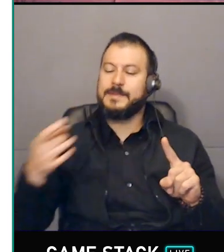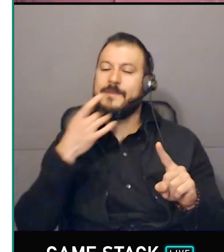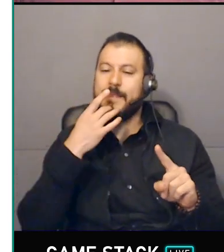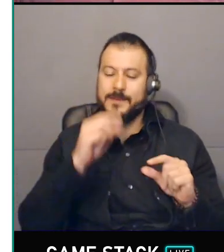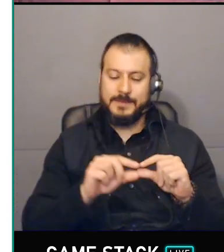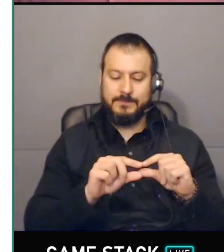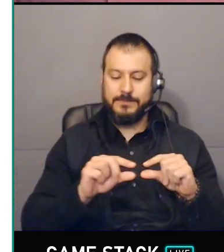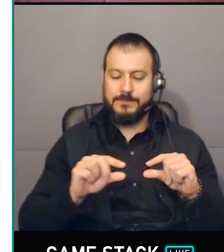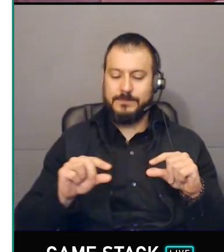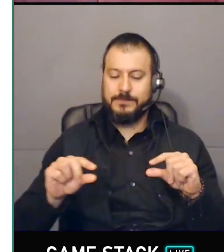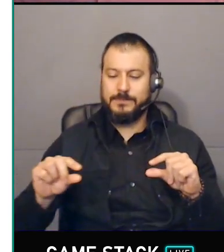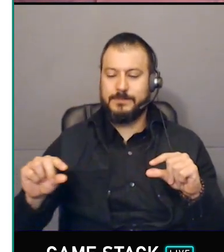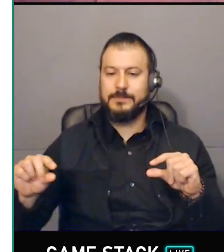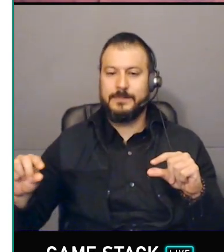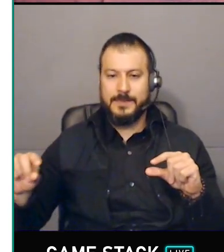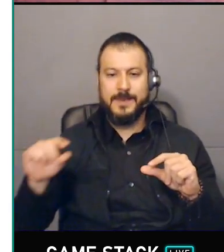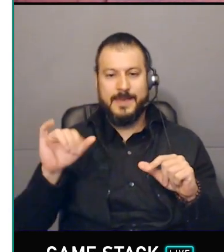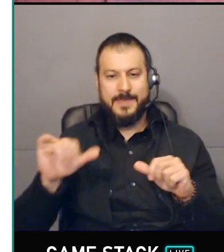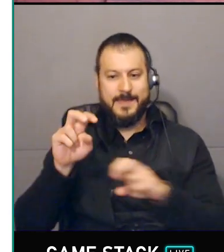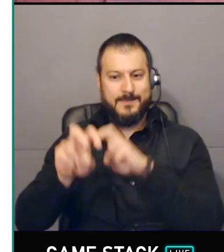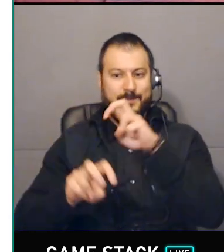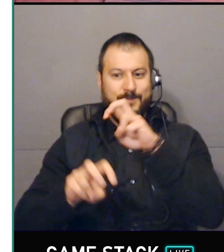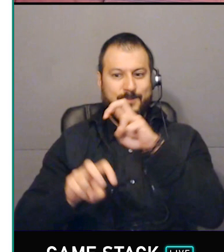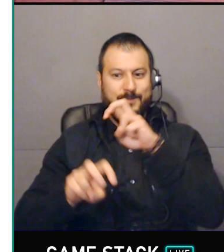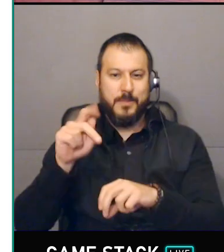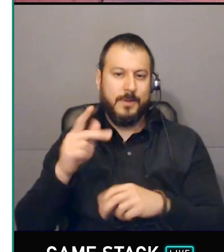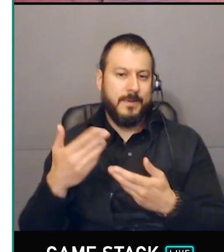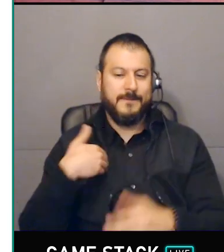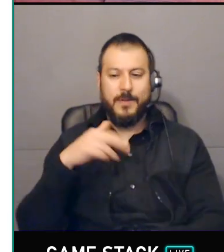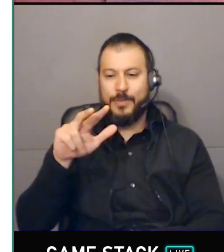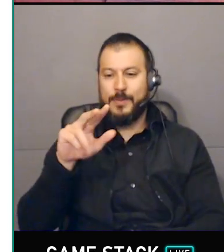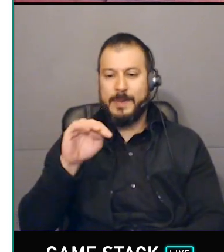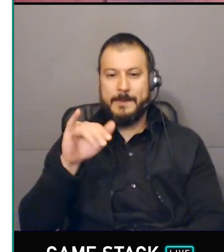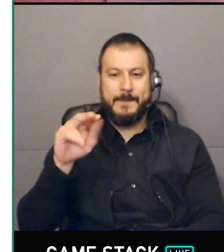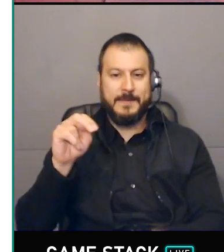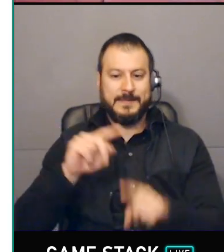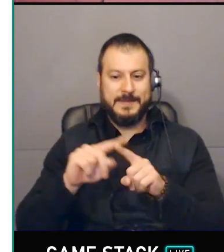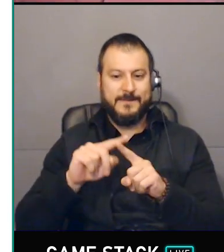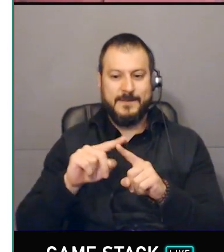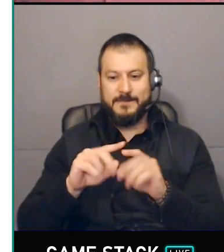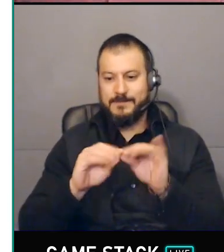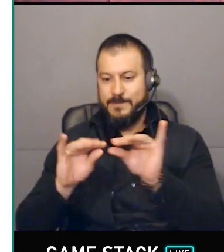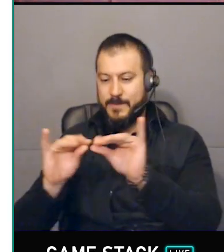here that in our amusement park scene might have a list of 3,000,000 different emissives.